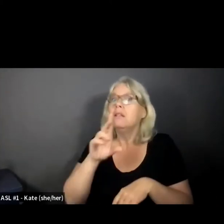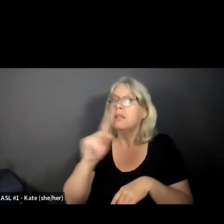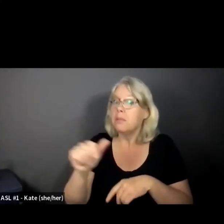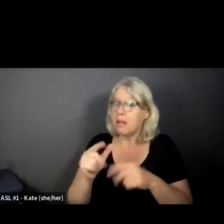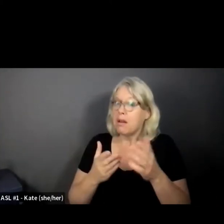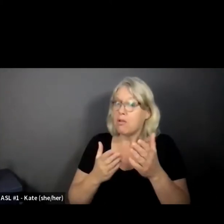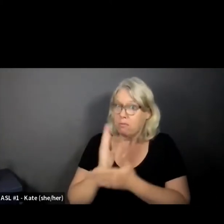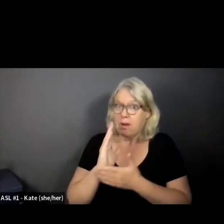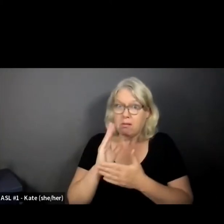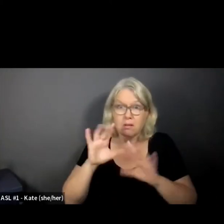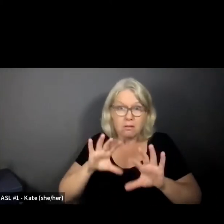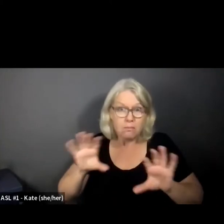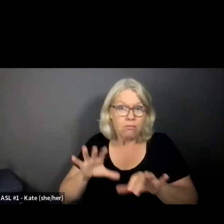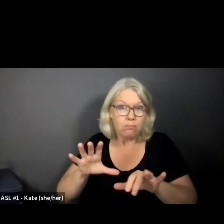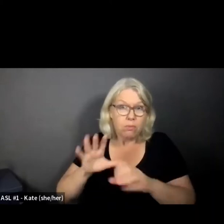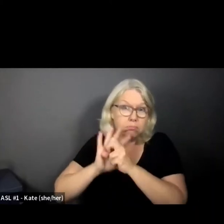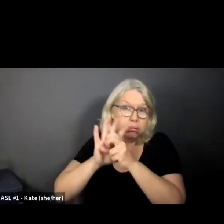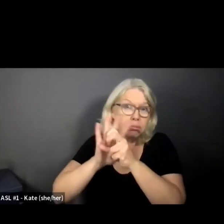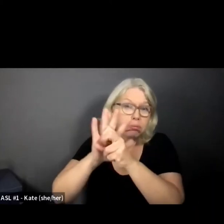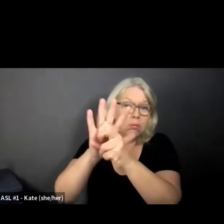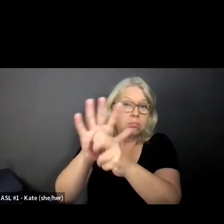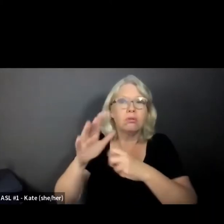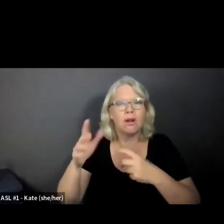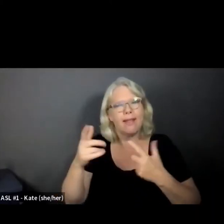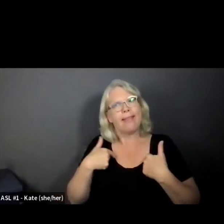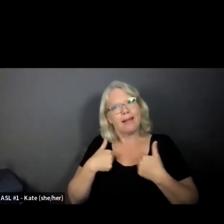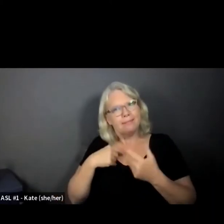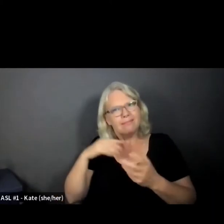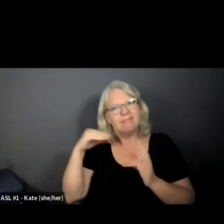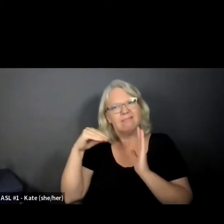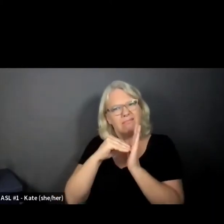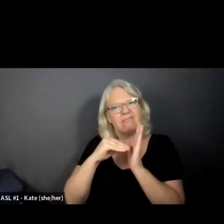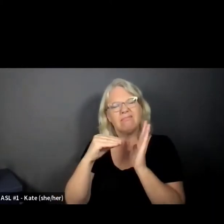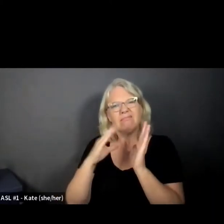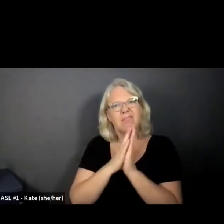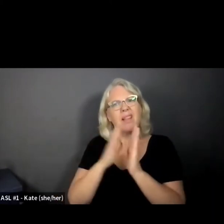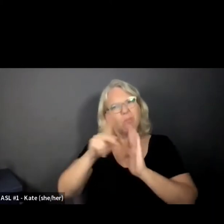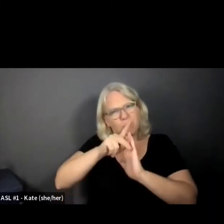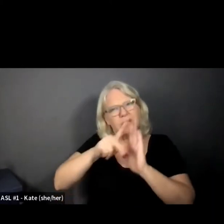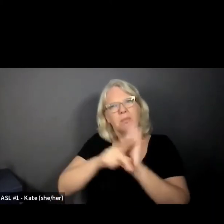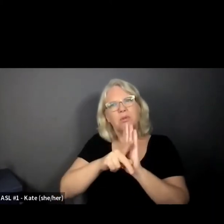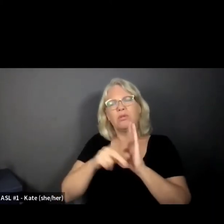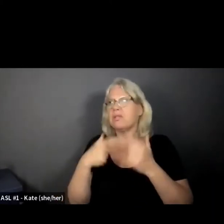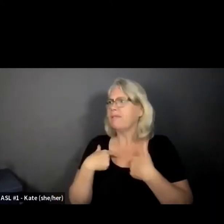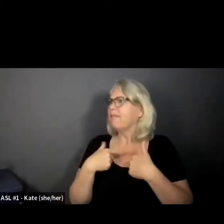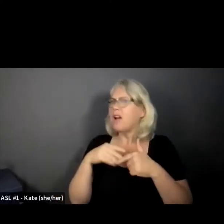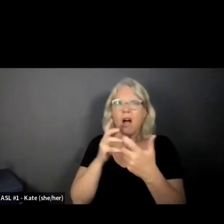UNDERSTANDING OF THE PRINCIPLES OF ACCOMMODATION, UNIVERSALITY AND ACCESSIBILITY THAT ARE NOW